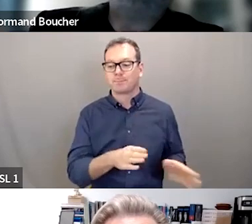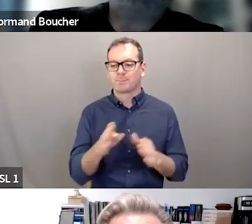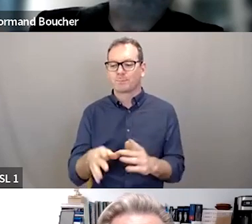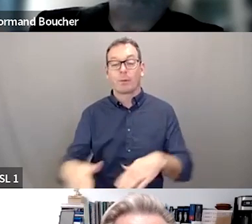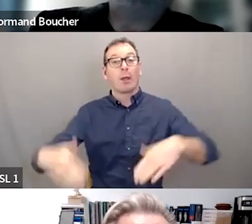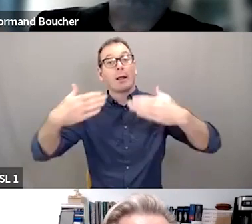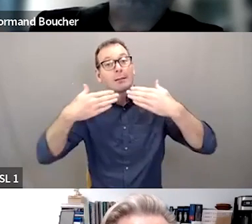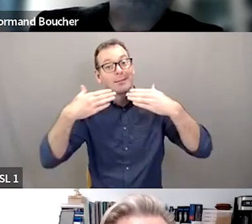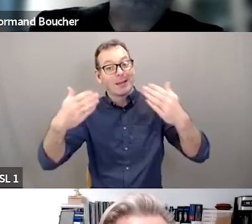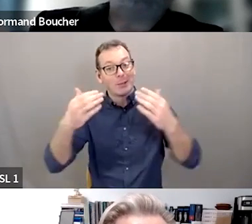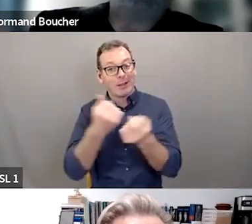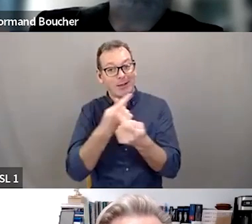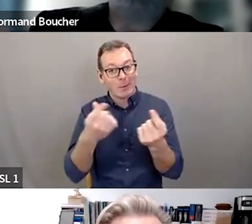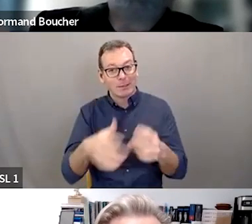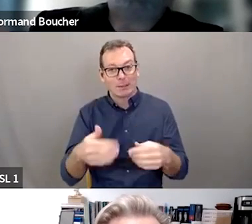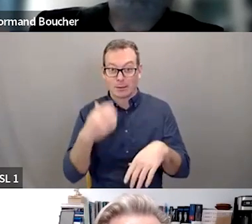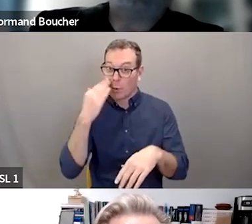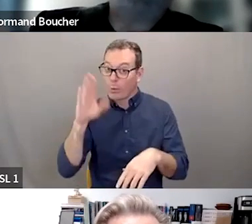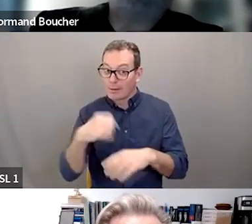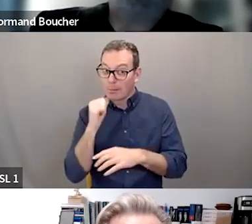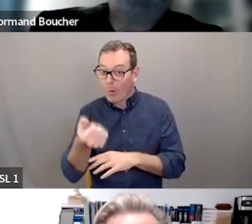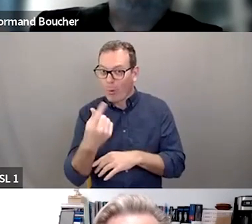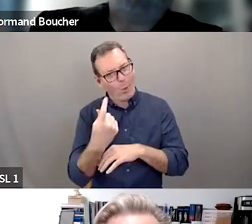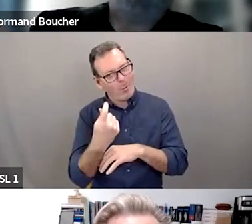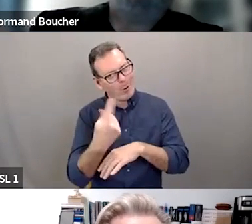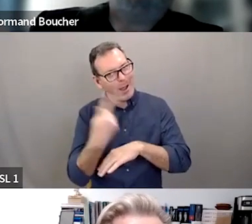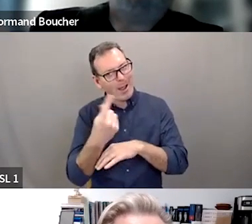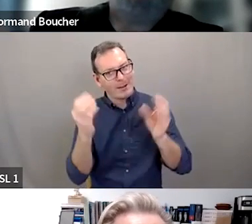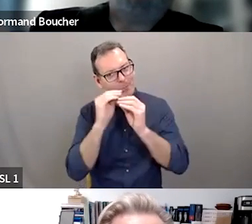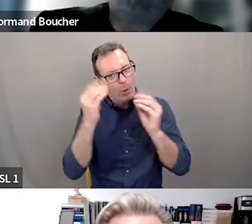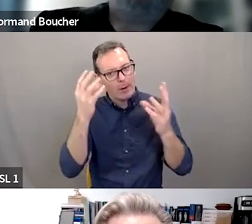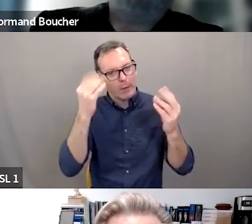and just remind people we have another day informative keynotes and parallel sessions